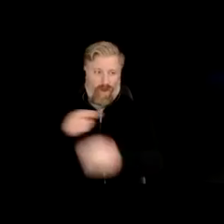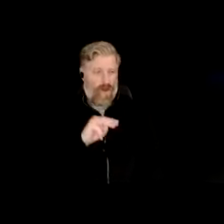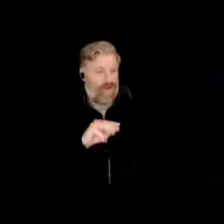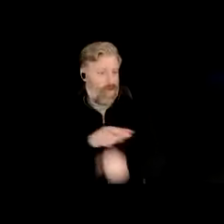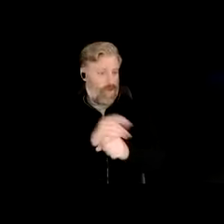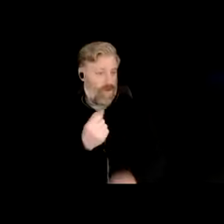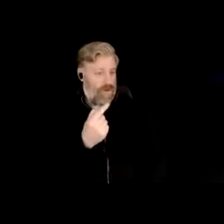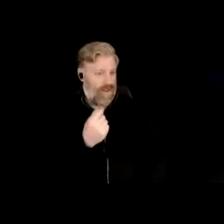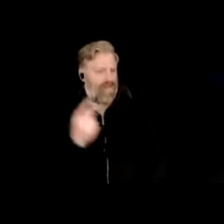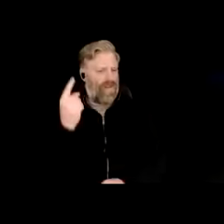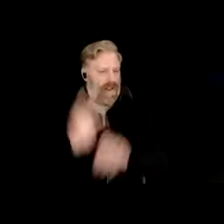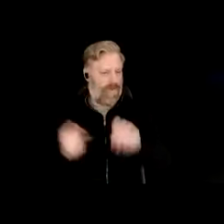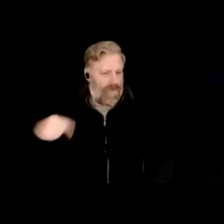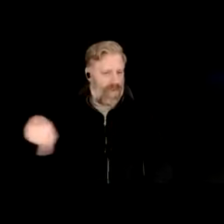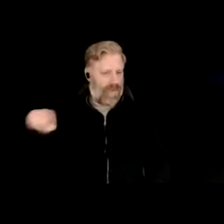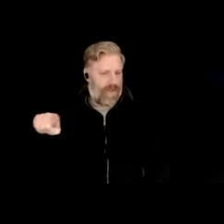distributed among the regional arts councils.